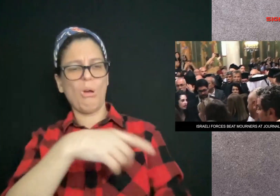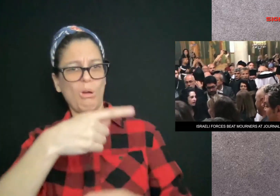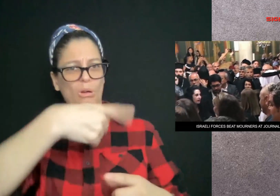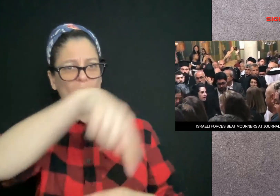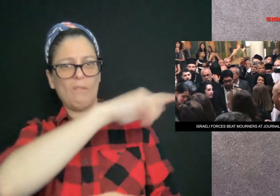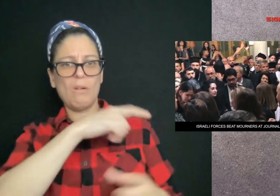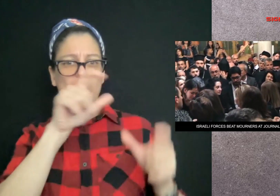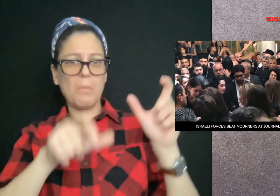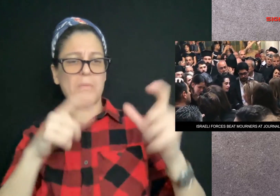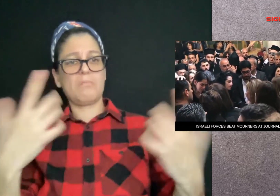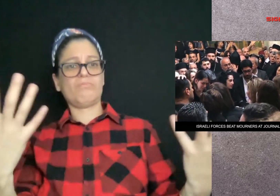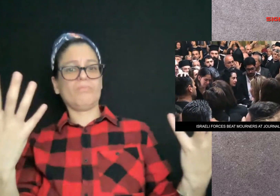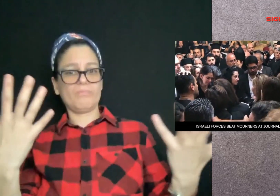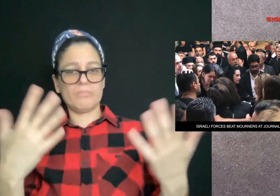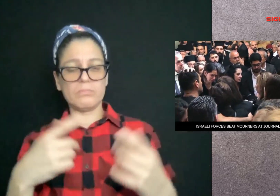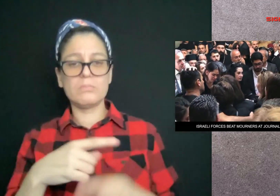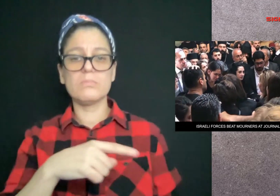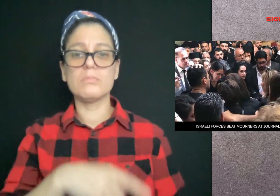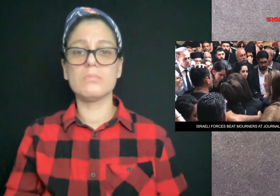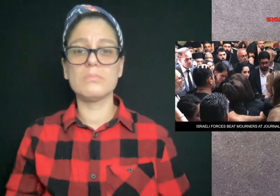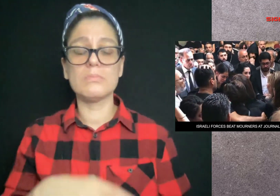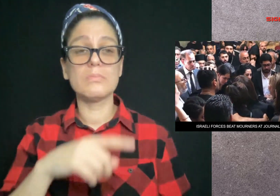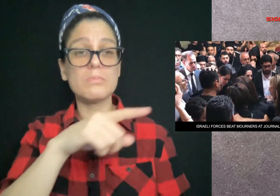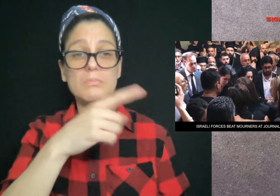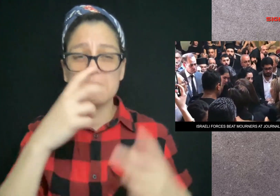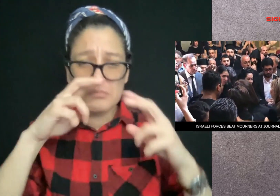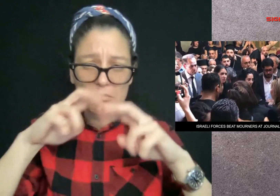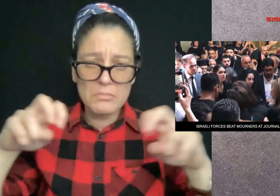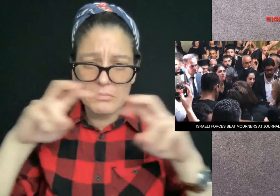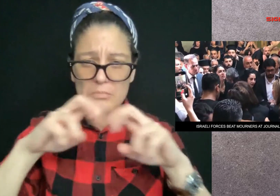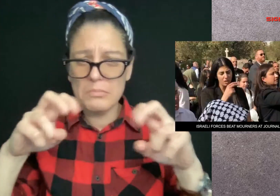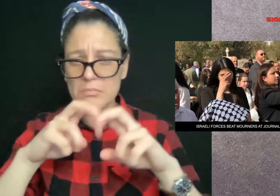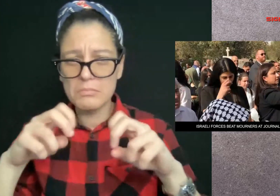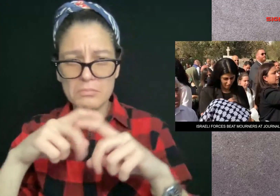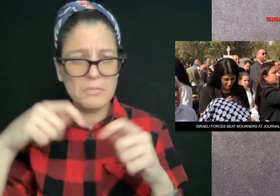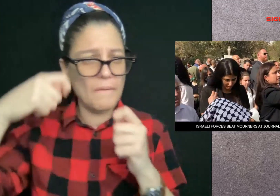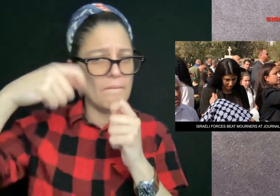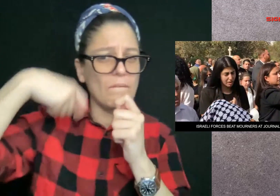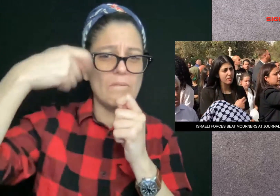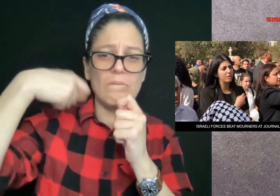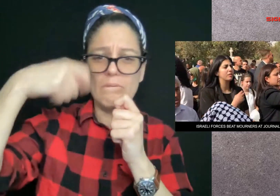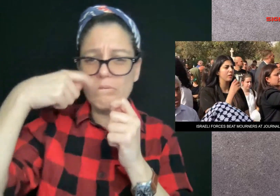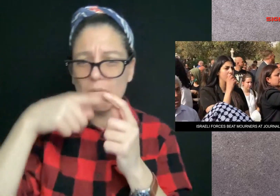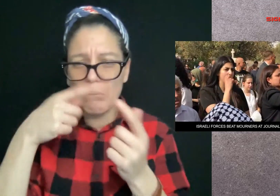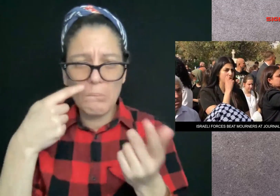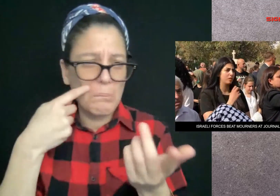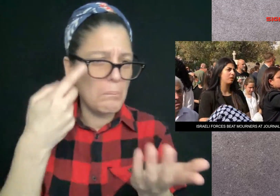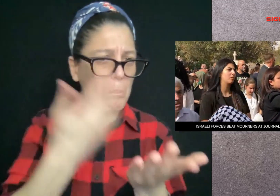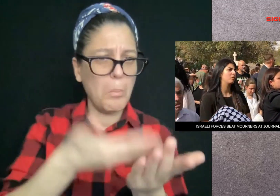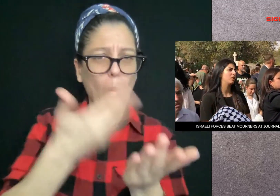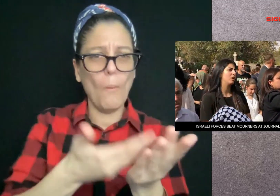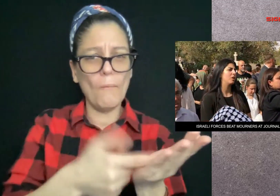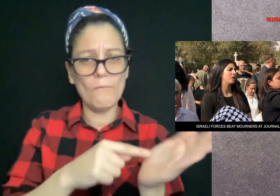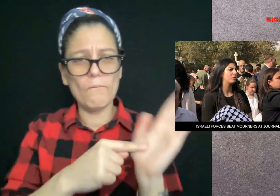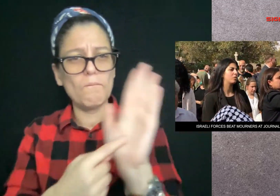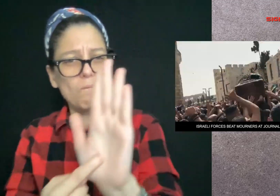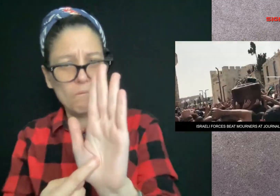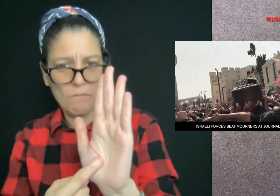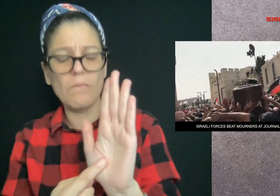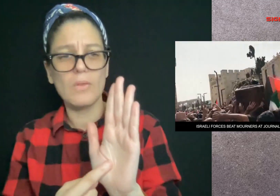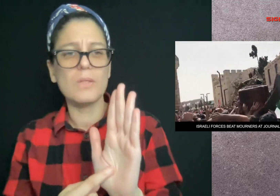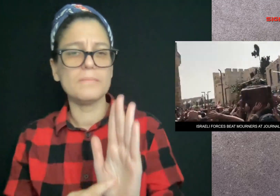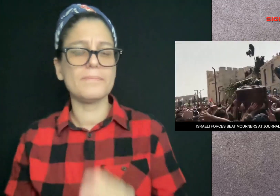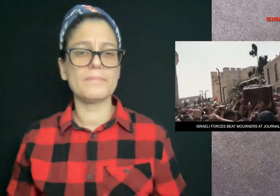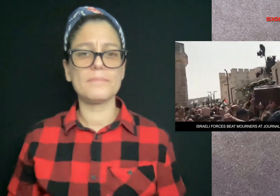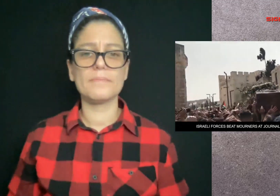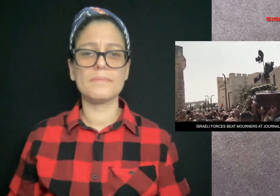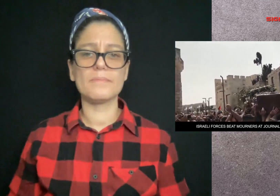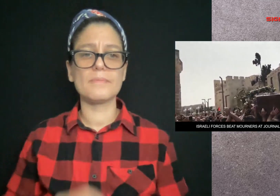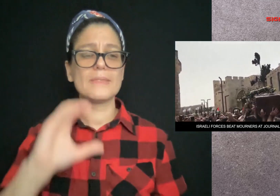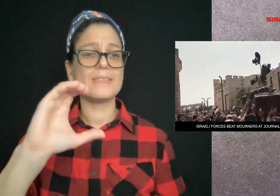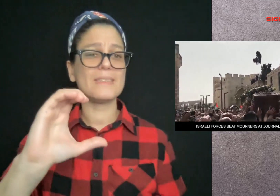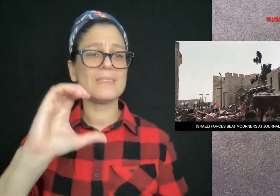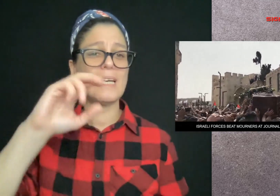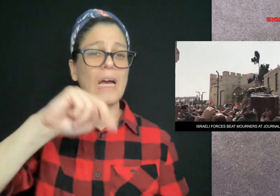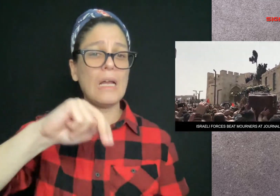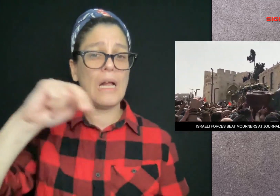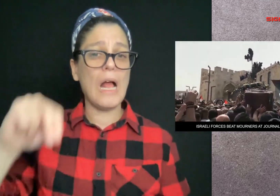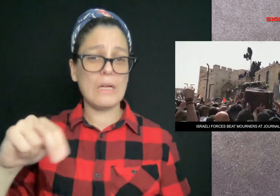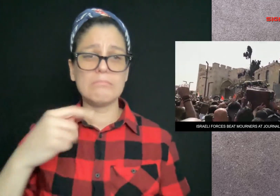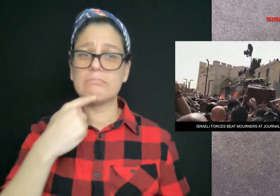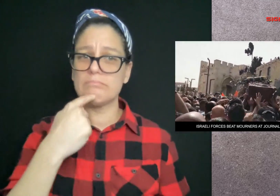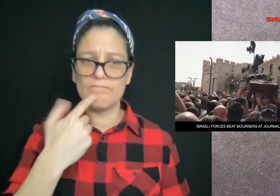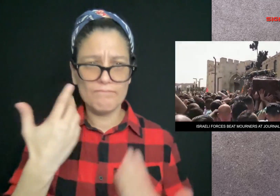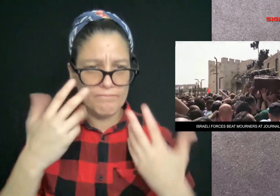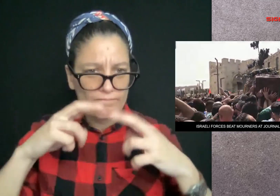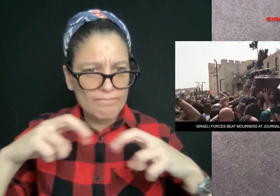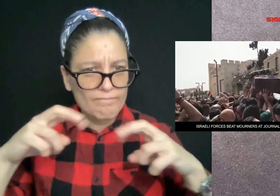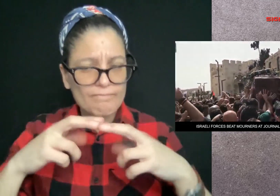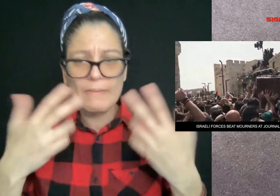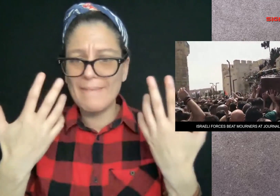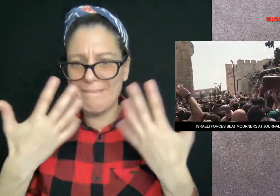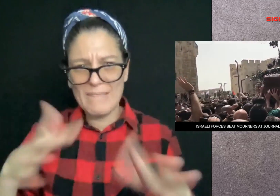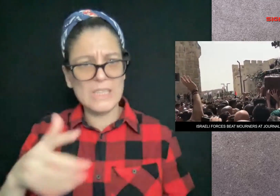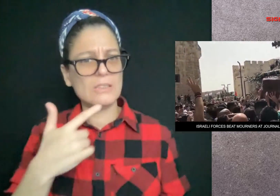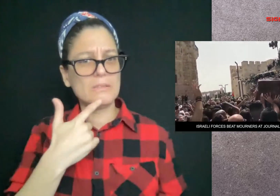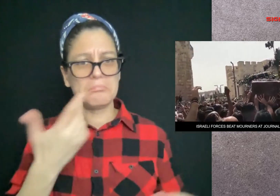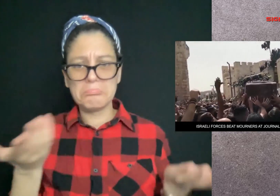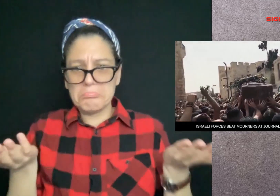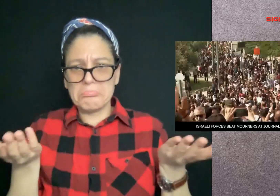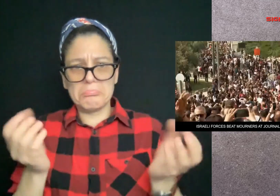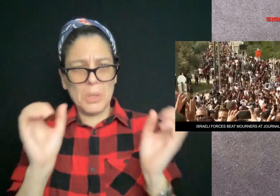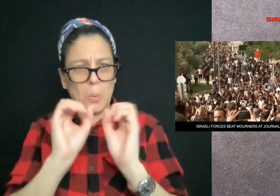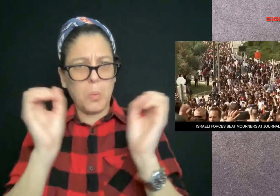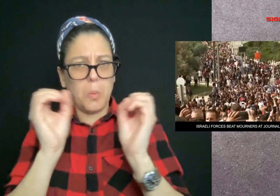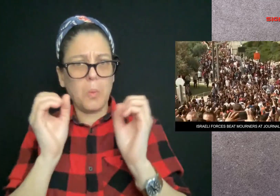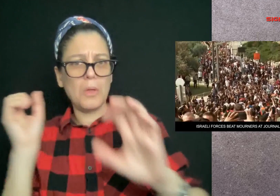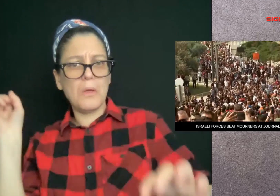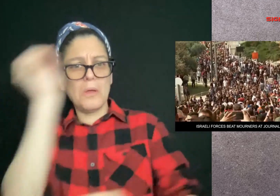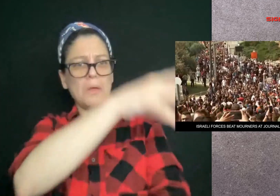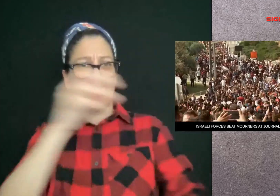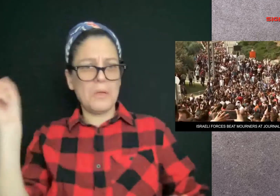themselves against stones being thrown by mourners they provided a video to show proof